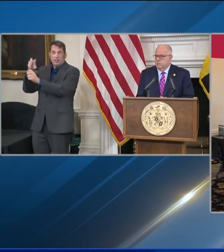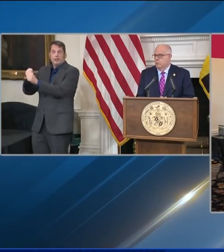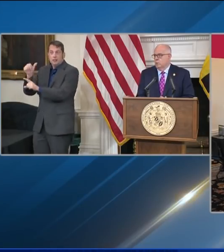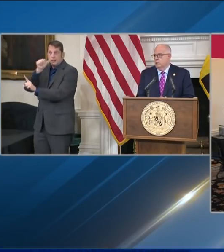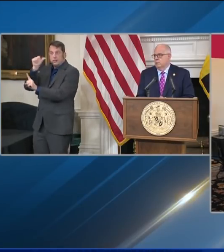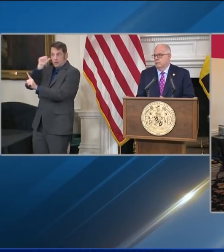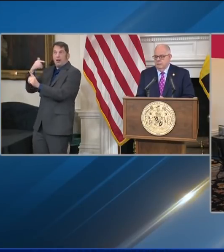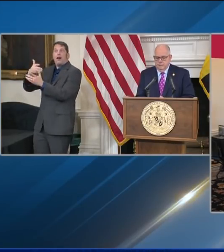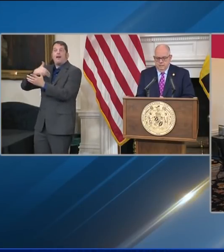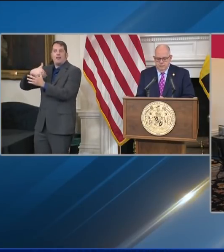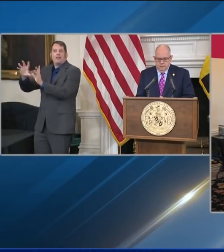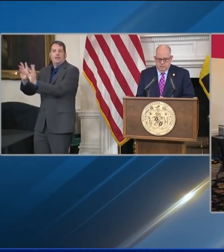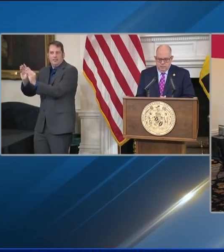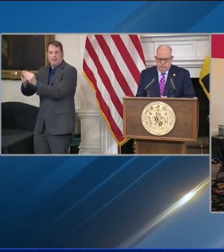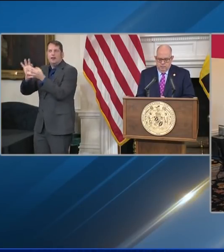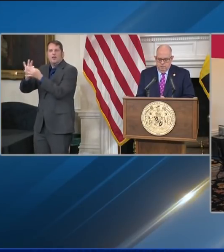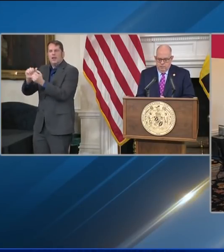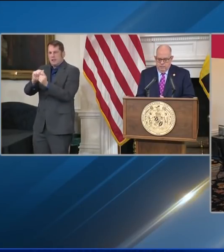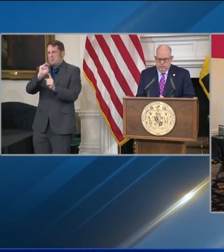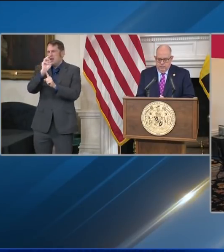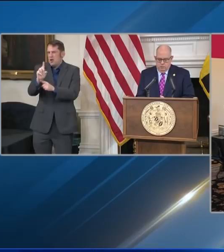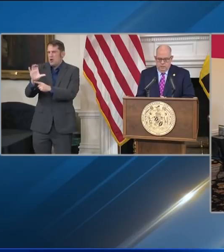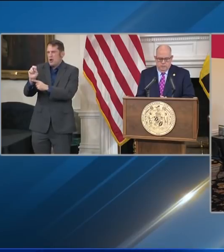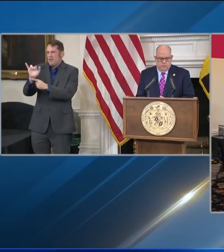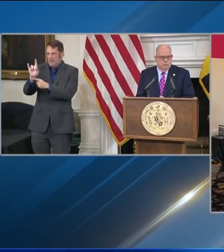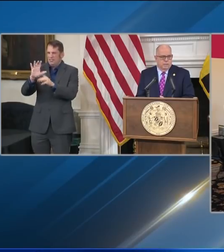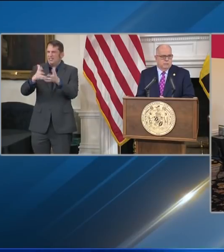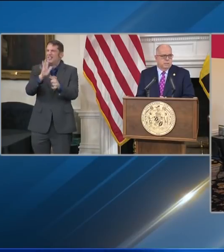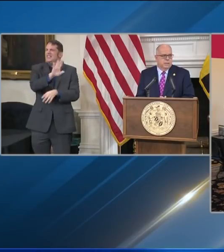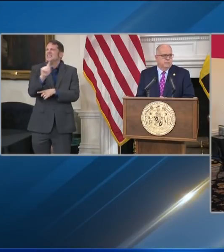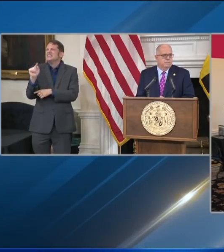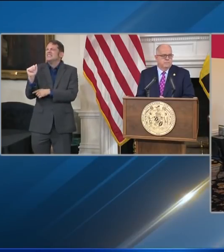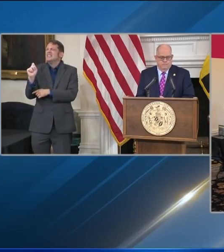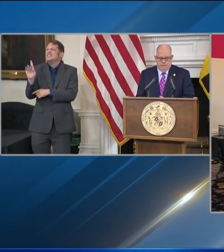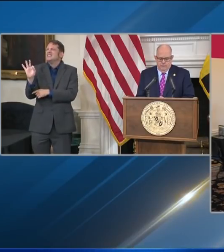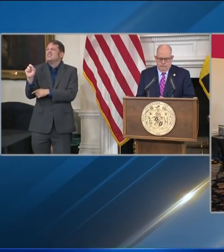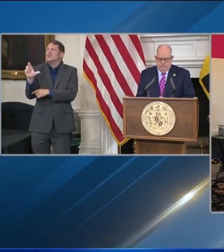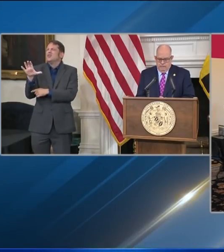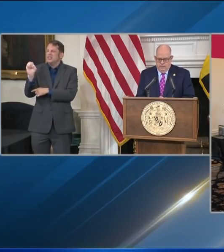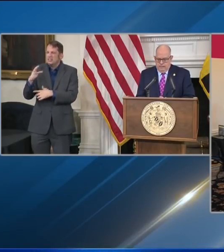EARLIER TODAY ALSO CONVENED ANOTHER MEETING OF OUR MARYLAND CORONAVIRUS TASK FORCE.